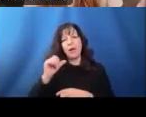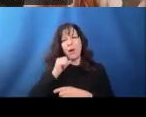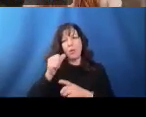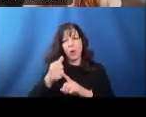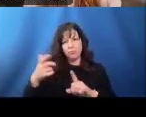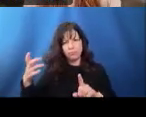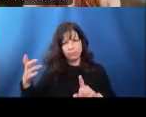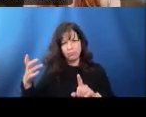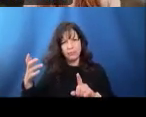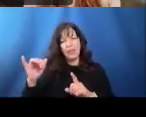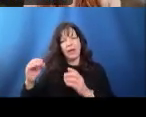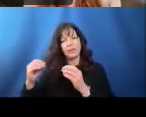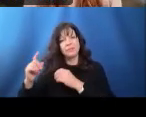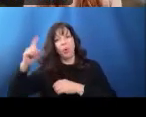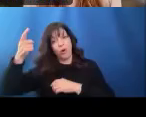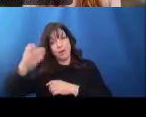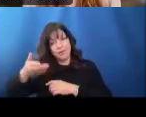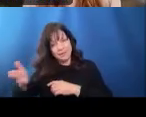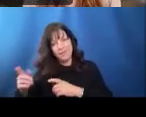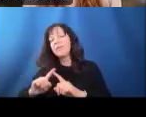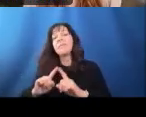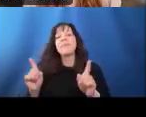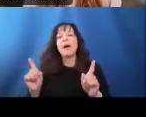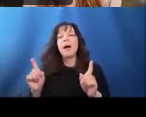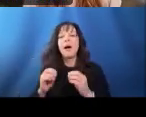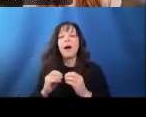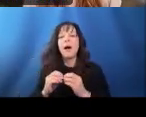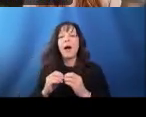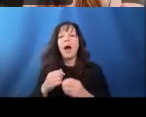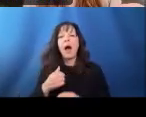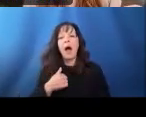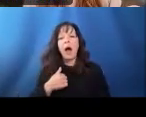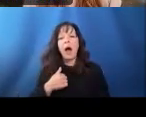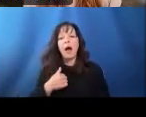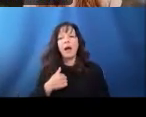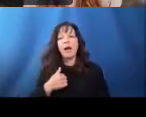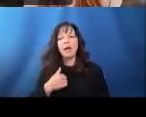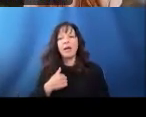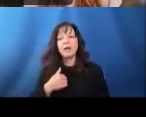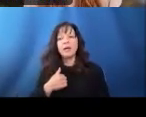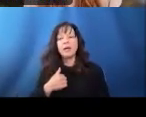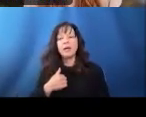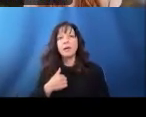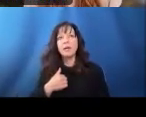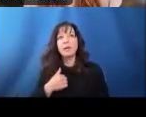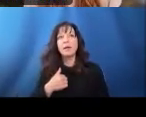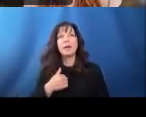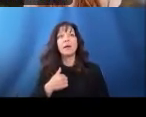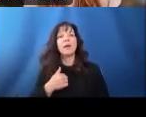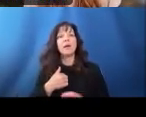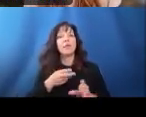that's the more boring stuff, but I went into speech, loving